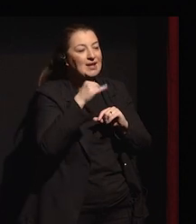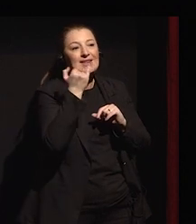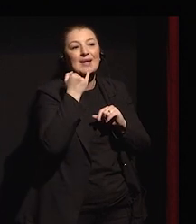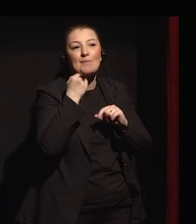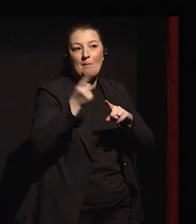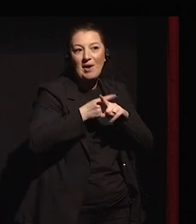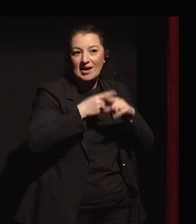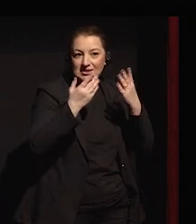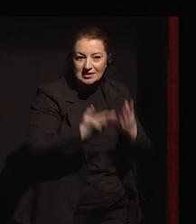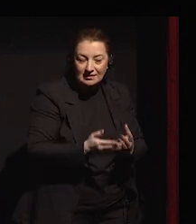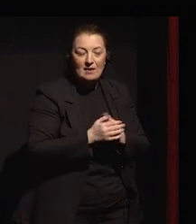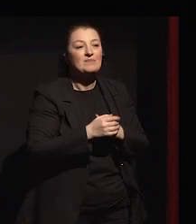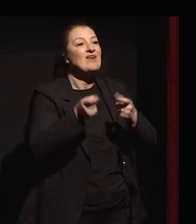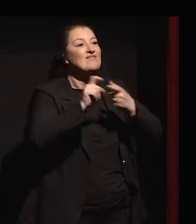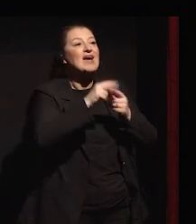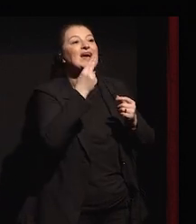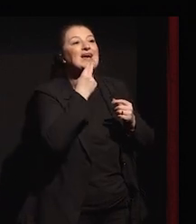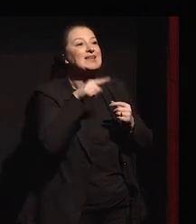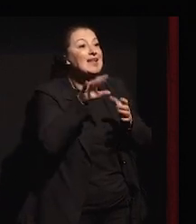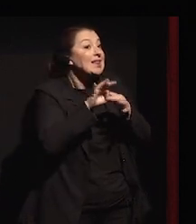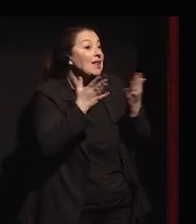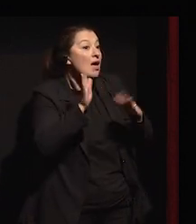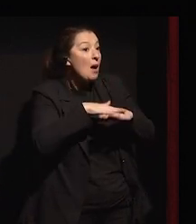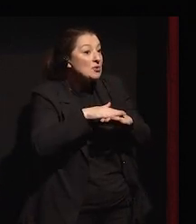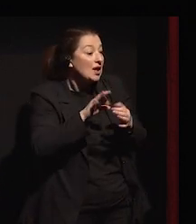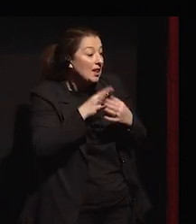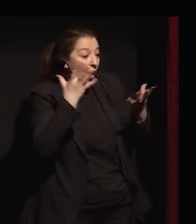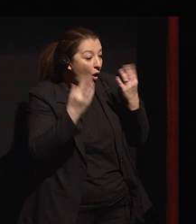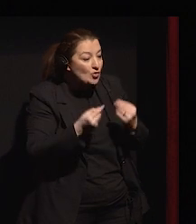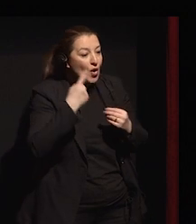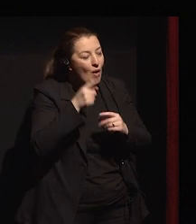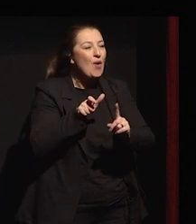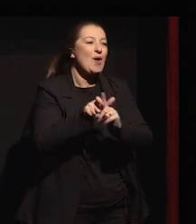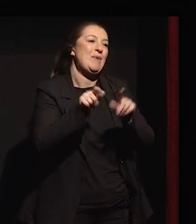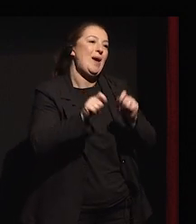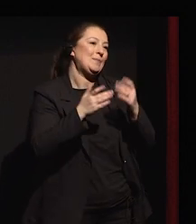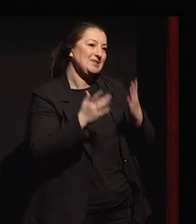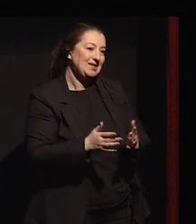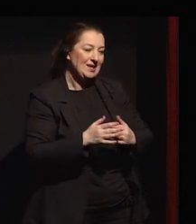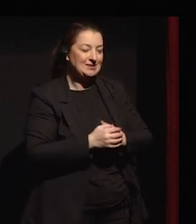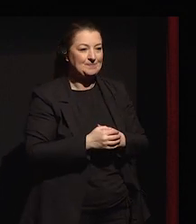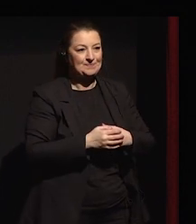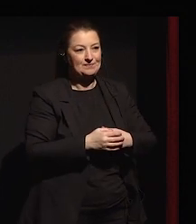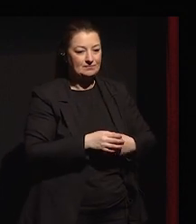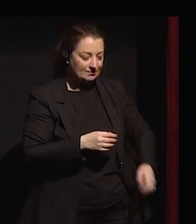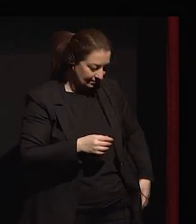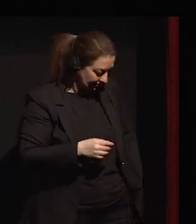what women can be and what women can do. I know that Jude will tell us more about WOW and the history of WOW, but it's a perfect example